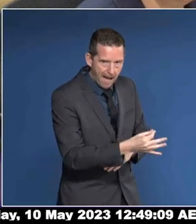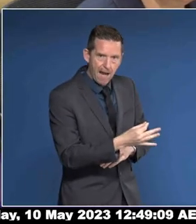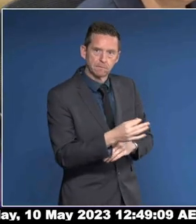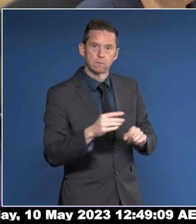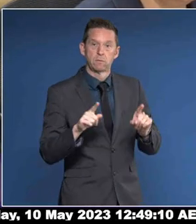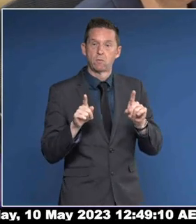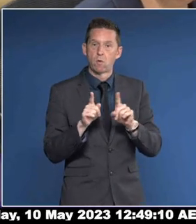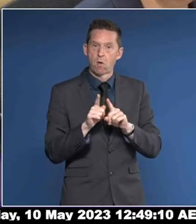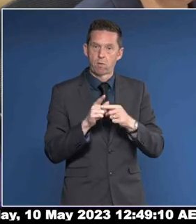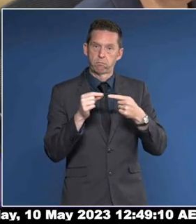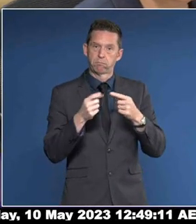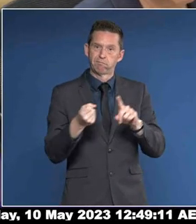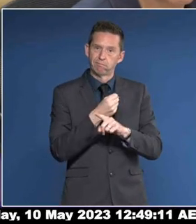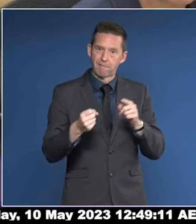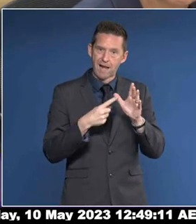assault in relation to the children?